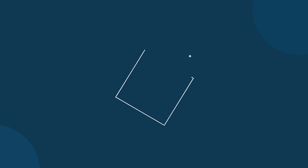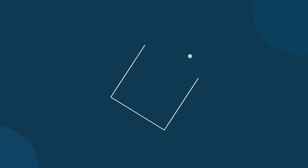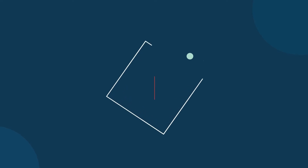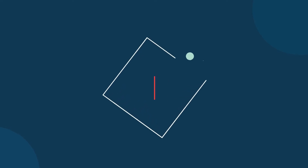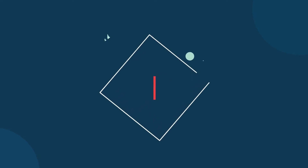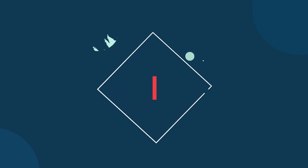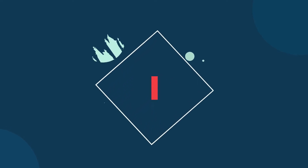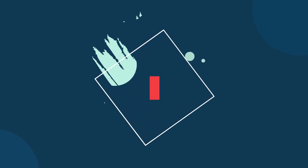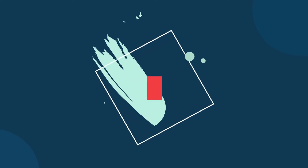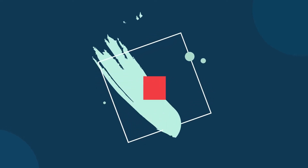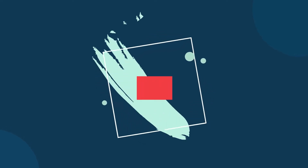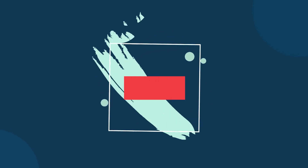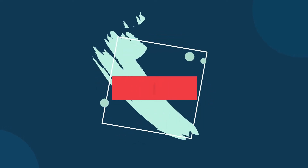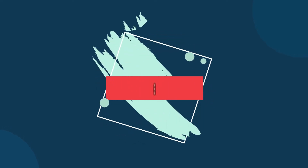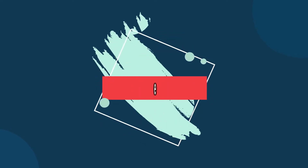("My Desire")